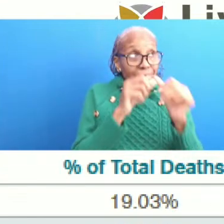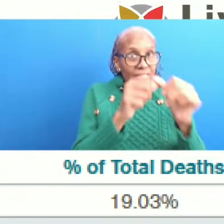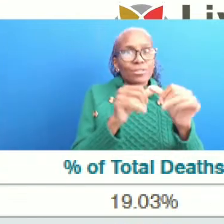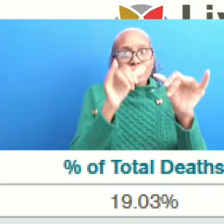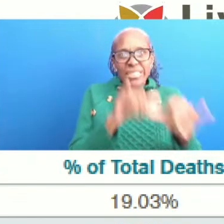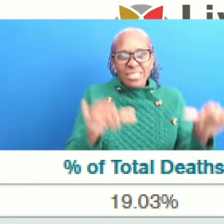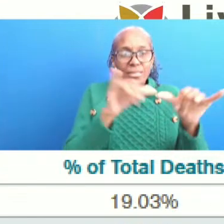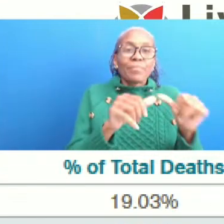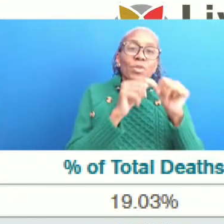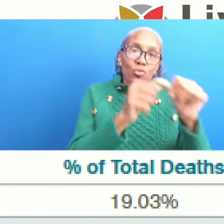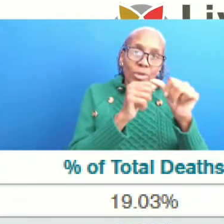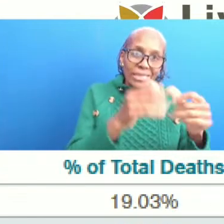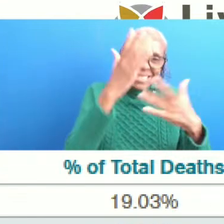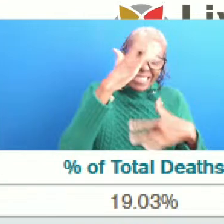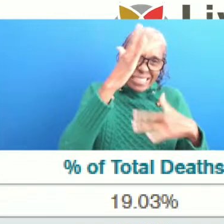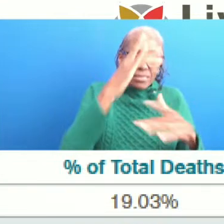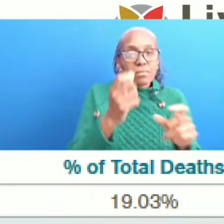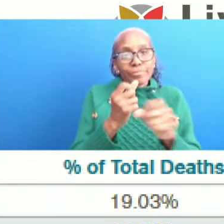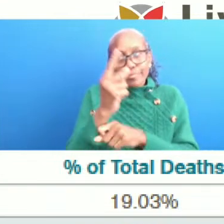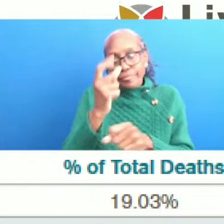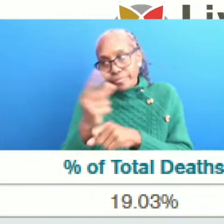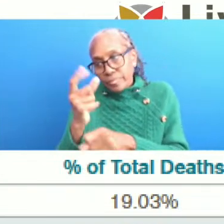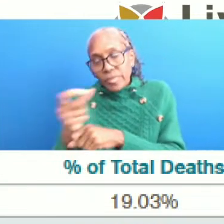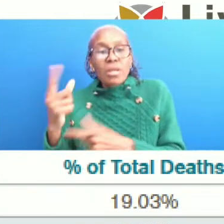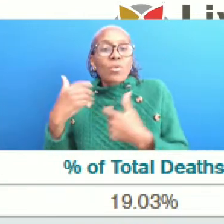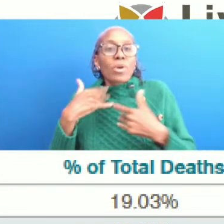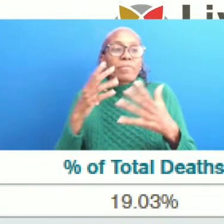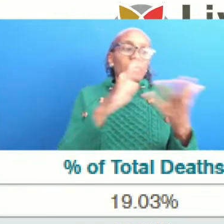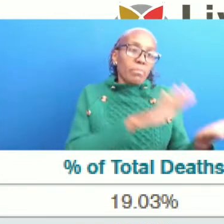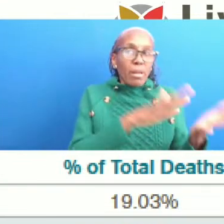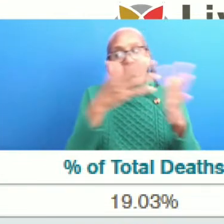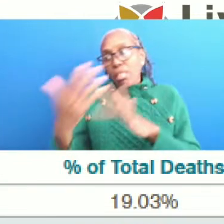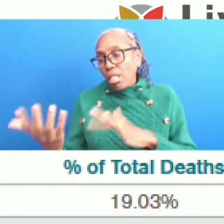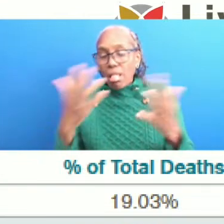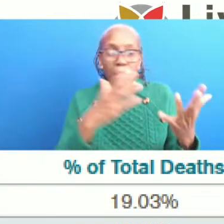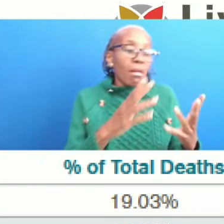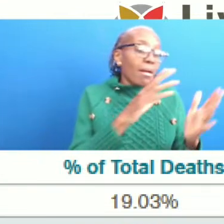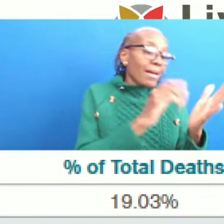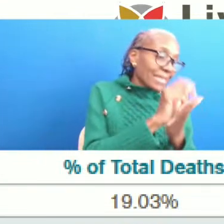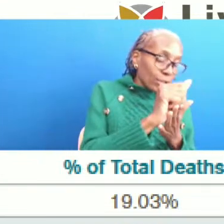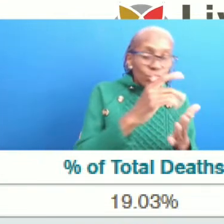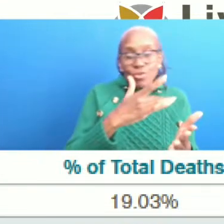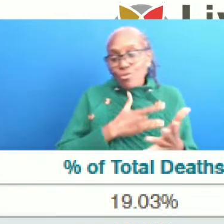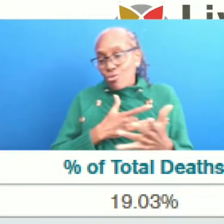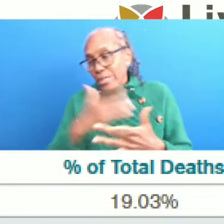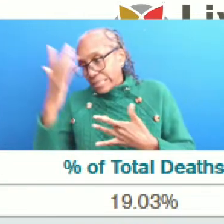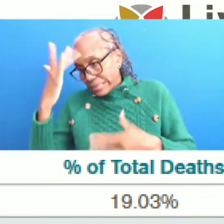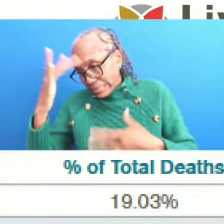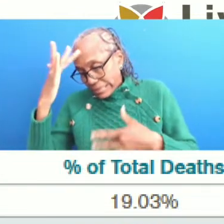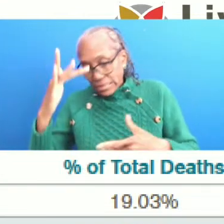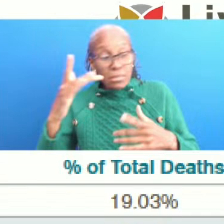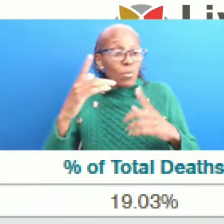THE VAST MAJORITY OF THE LEADING CAUSES OF DEATH IN MECKLENBURG COUNTY CONTINUE TO BE CHRONIC DISEASES EVERY YEAR